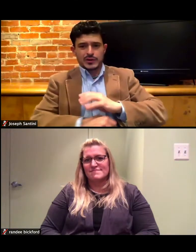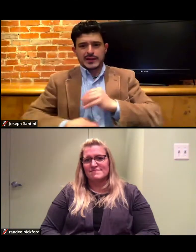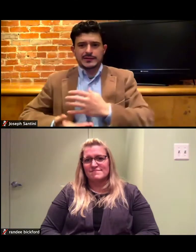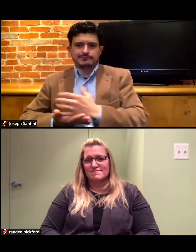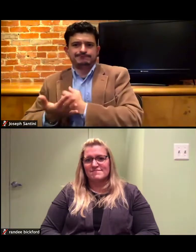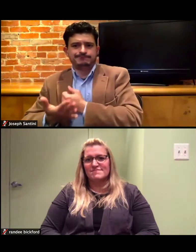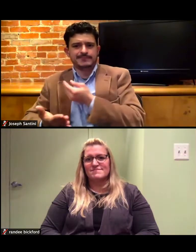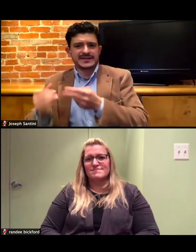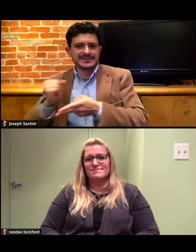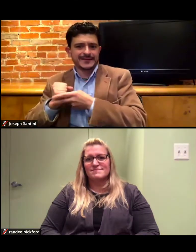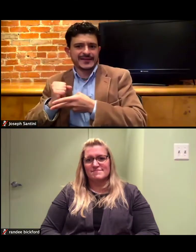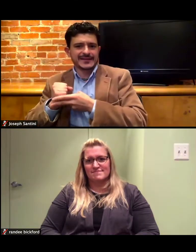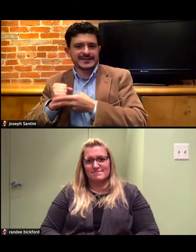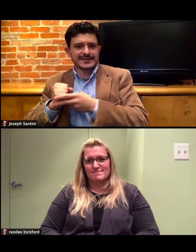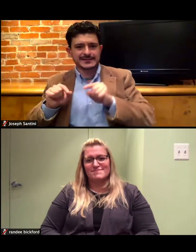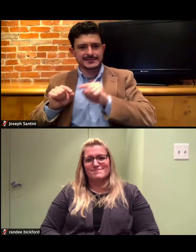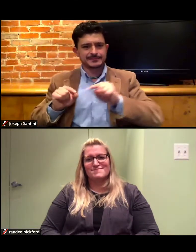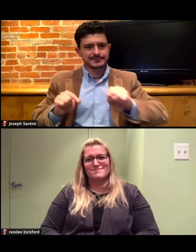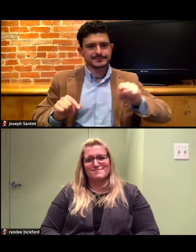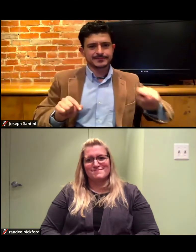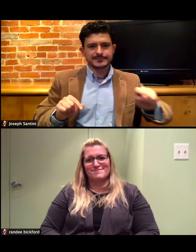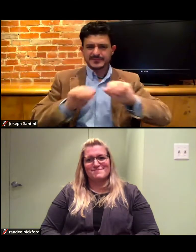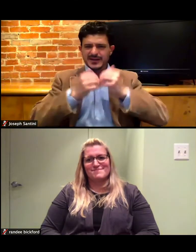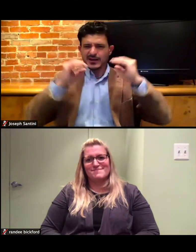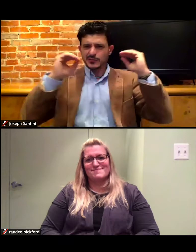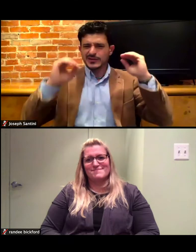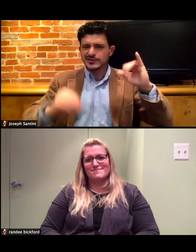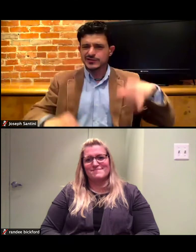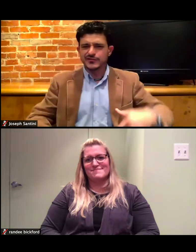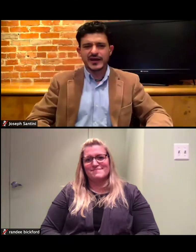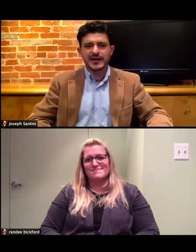between money, work, earnings and savings.